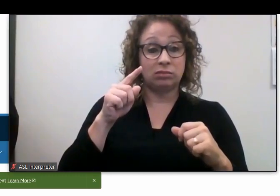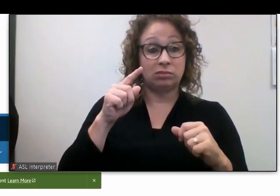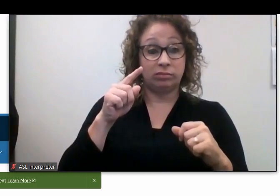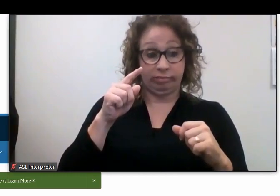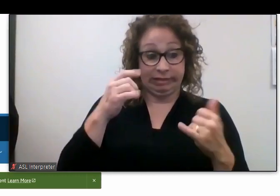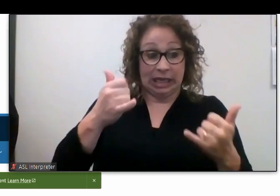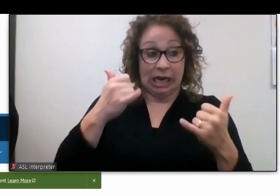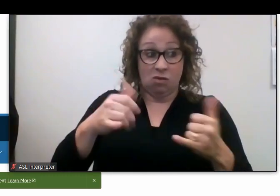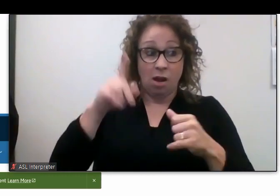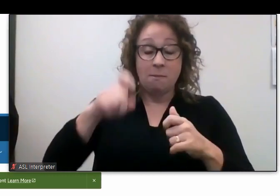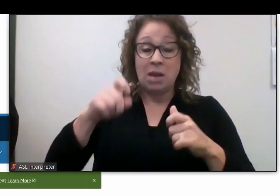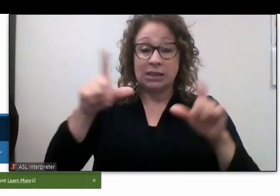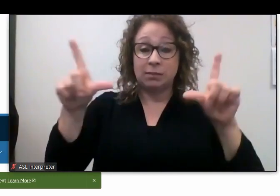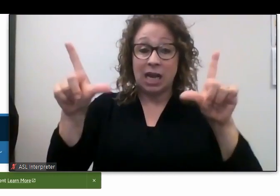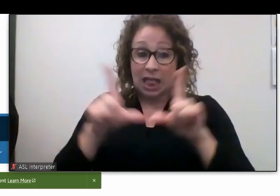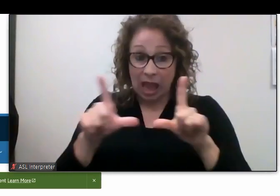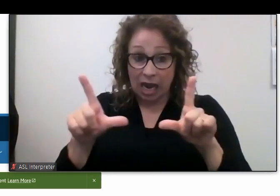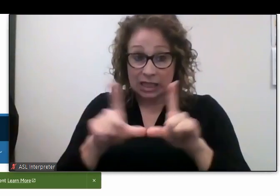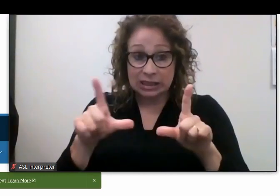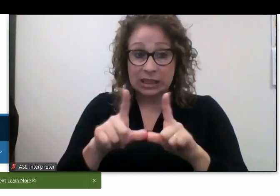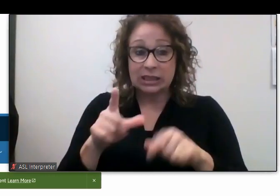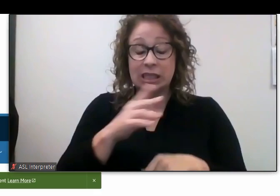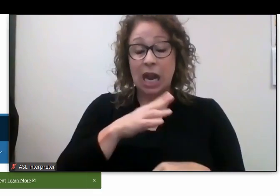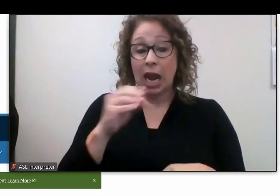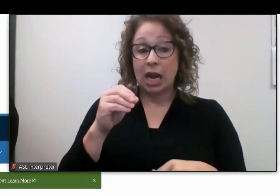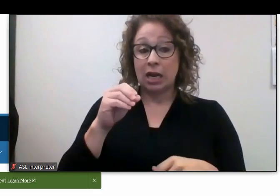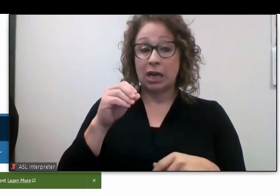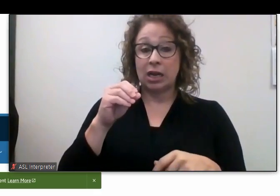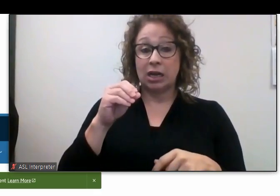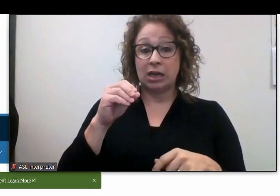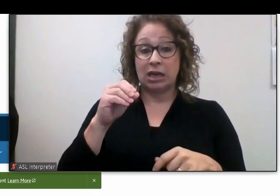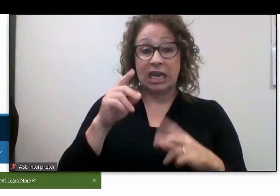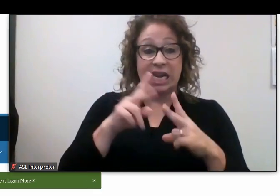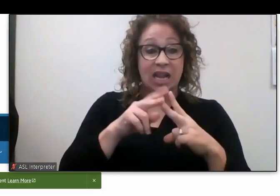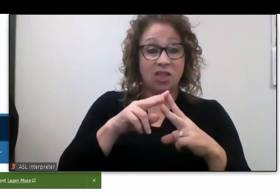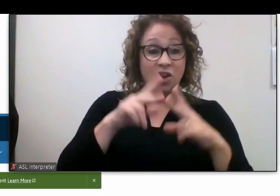and unless it's an educational or religious study.